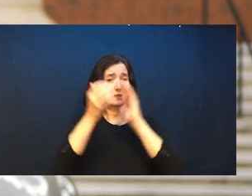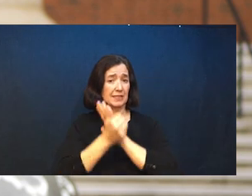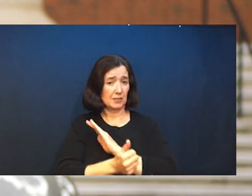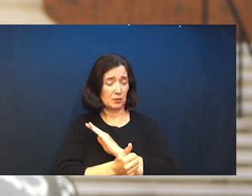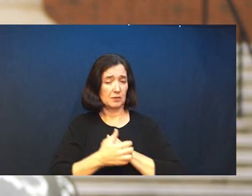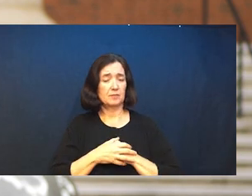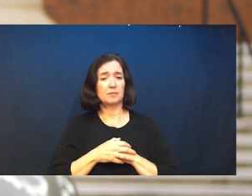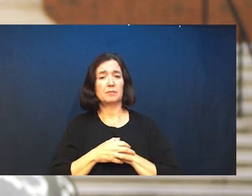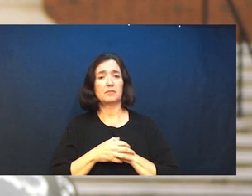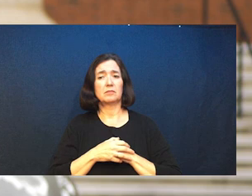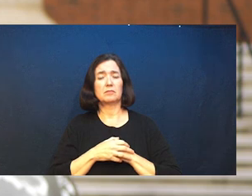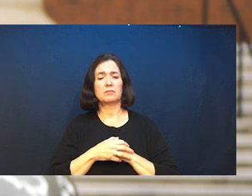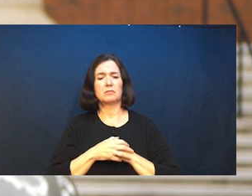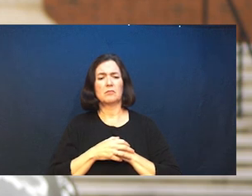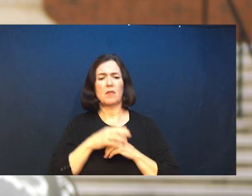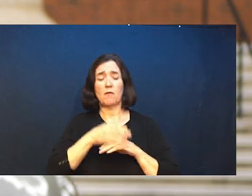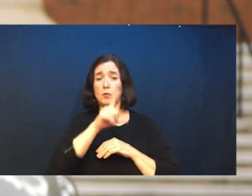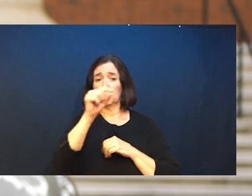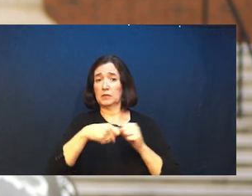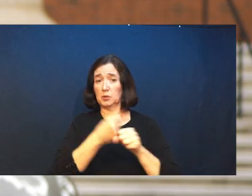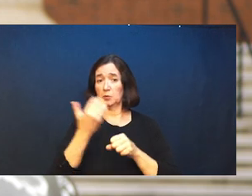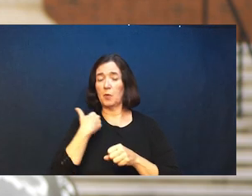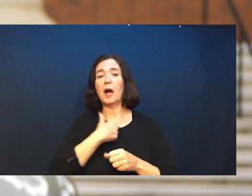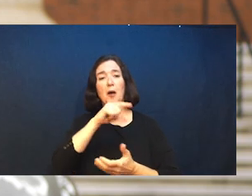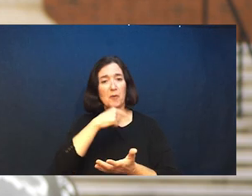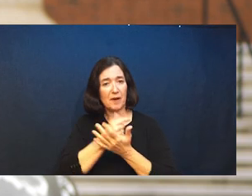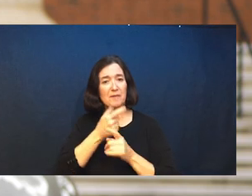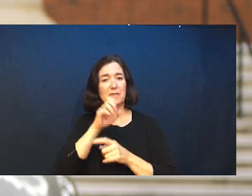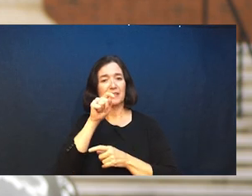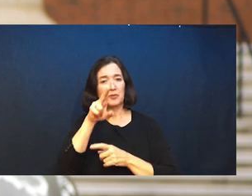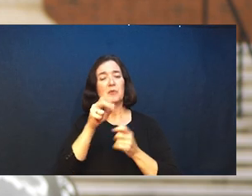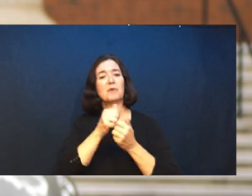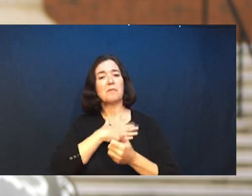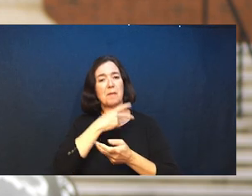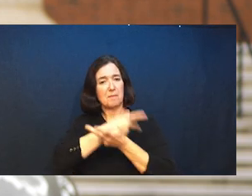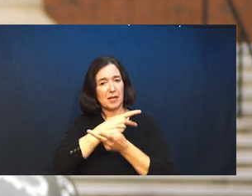Over two decades ago, I graduated from ETSU with my master's degree and left to pursue a PhD.